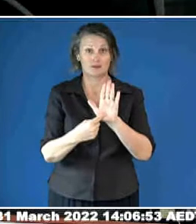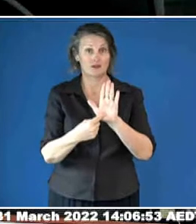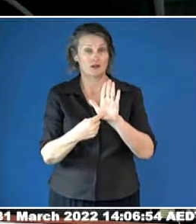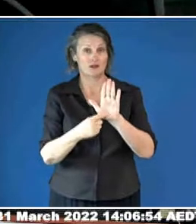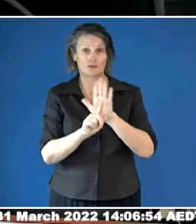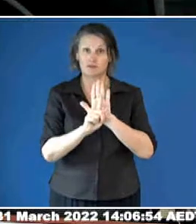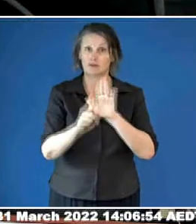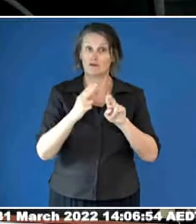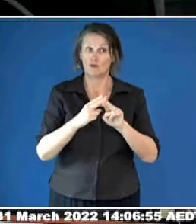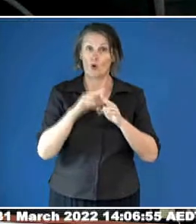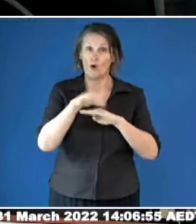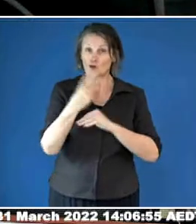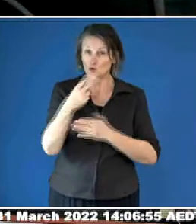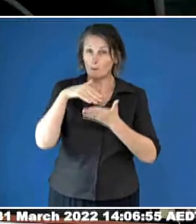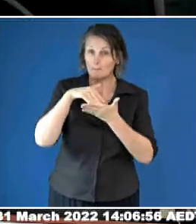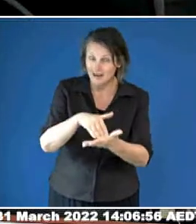identifying and non-binary people in Australia.